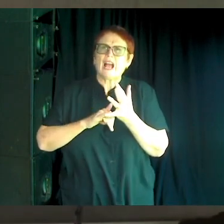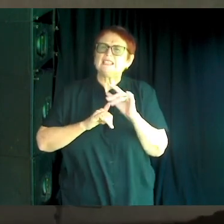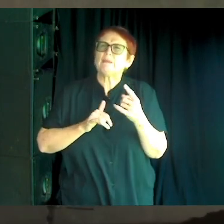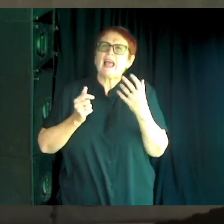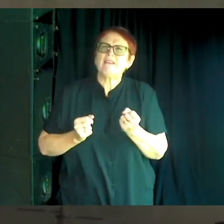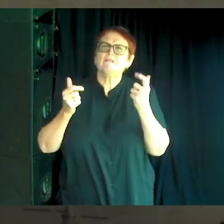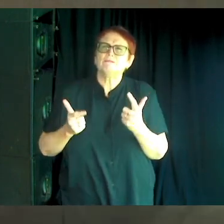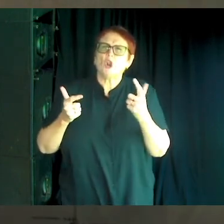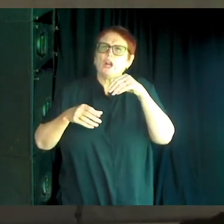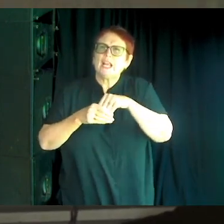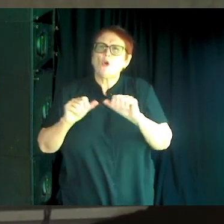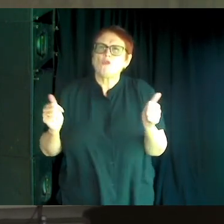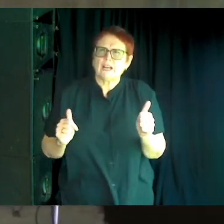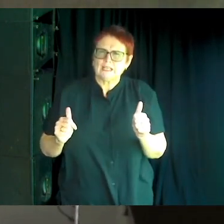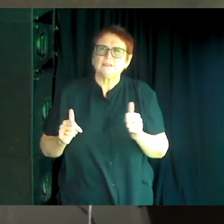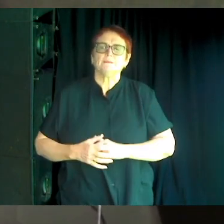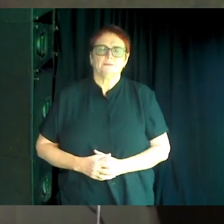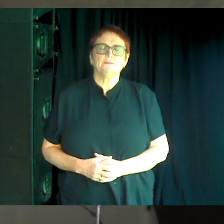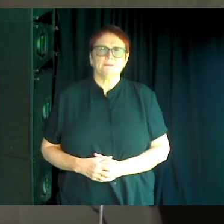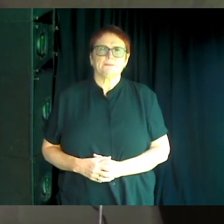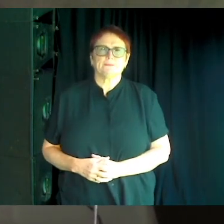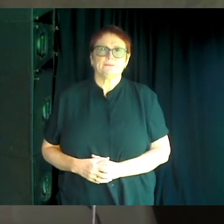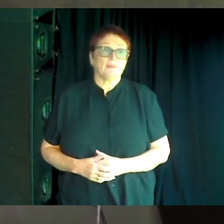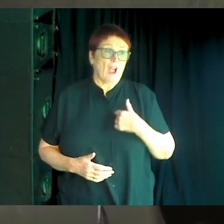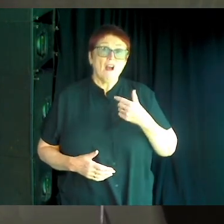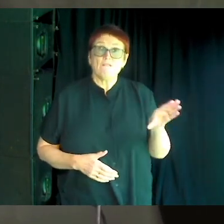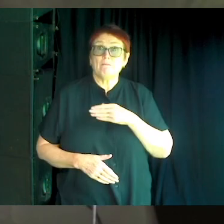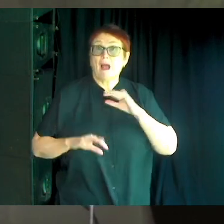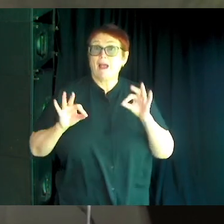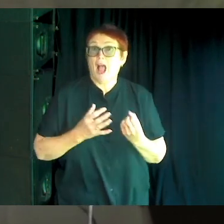the fresh lemongrass I put in my curry paste are all from my garden by the way nice so they are